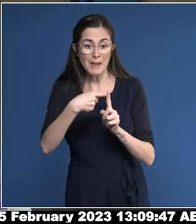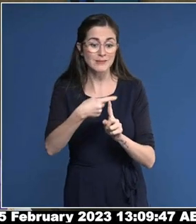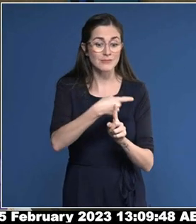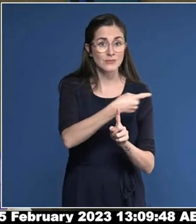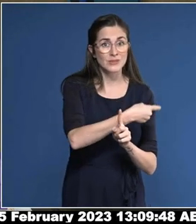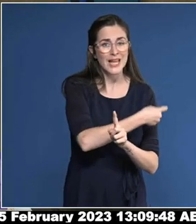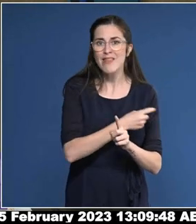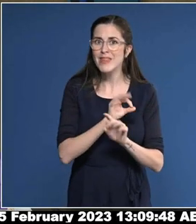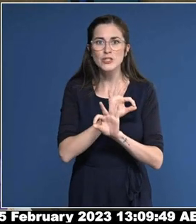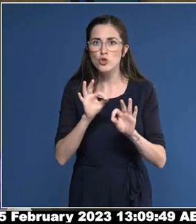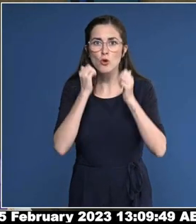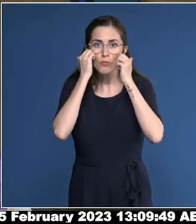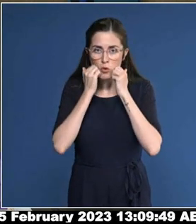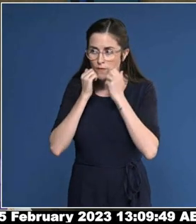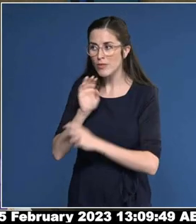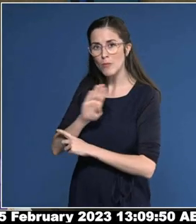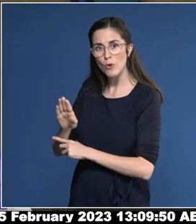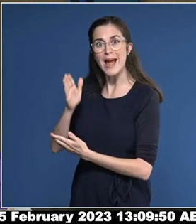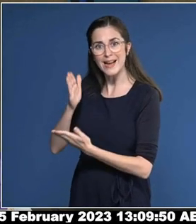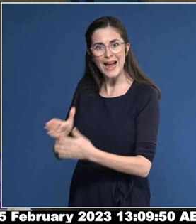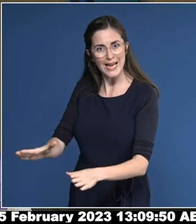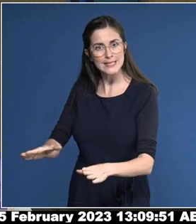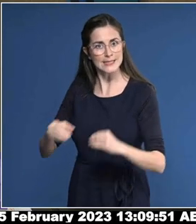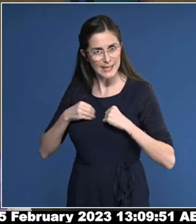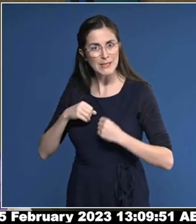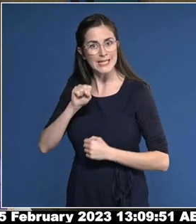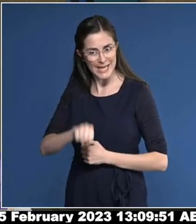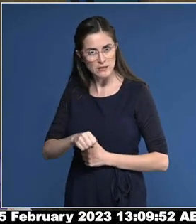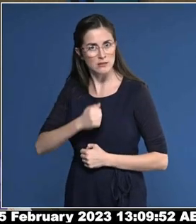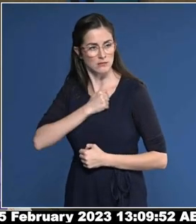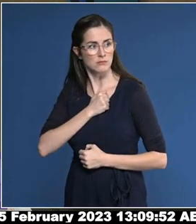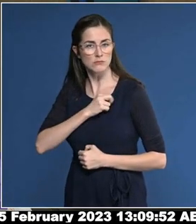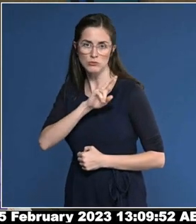responsibility and been accountable for the failings that occurred.